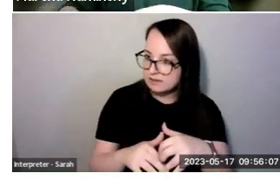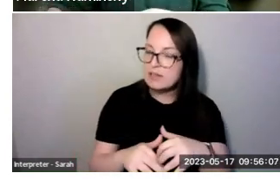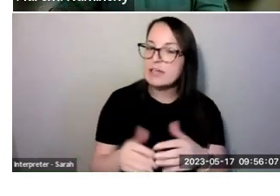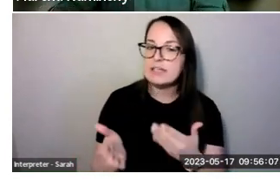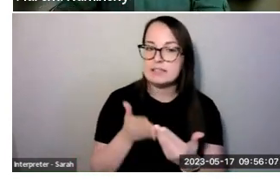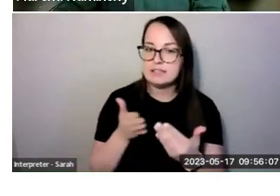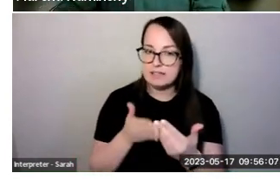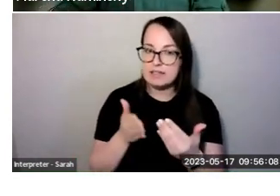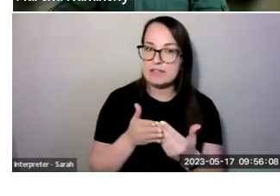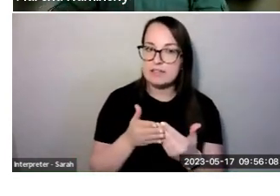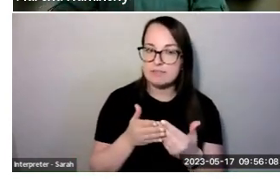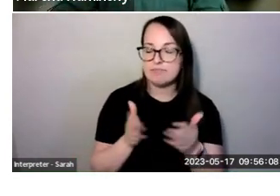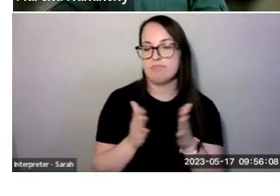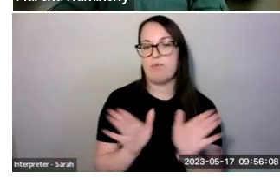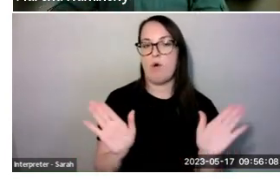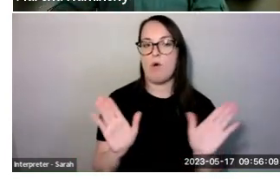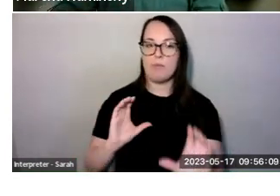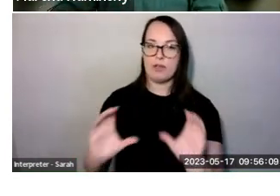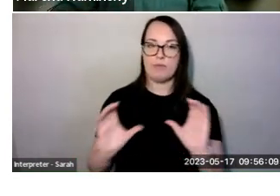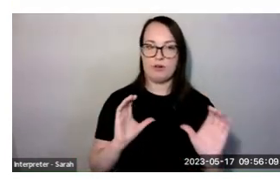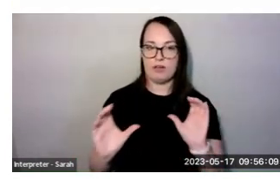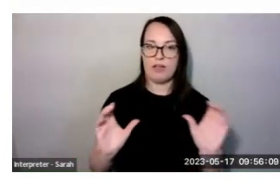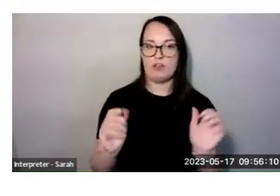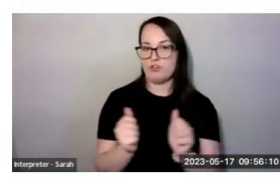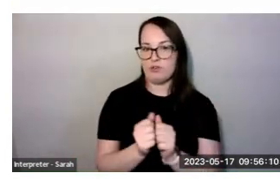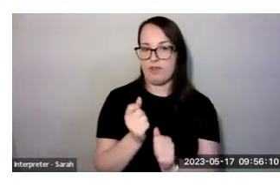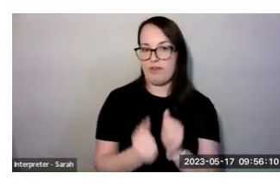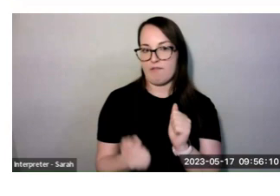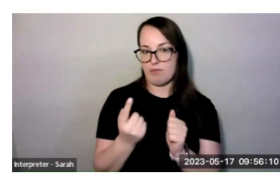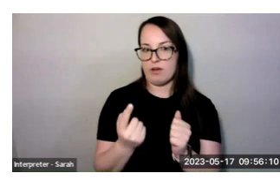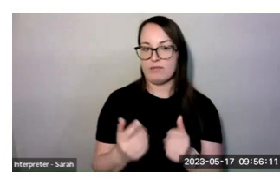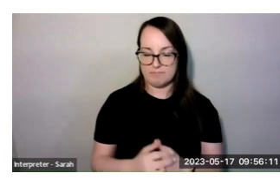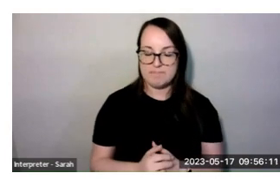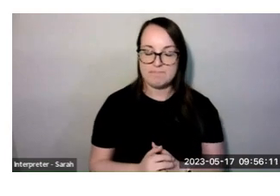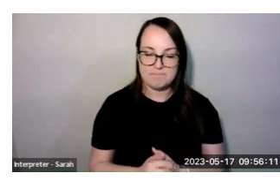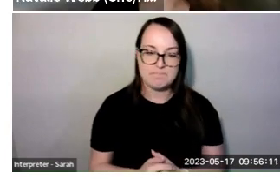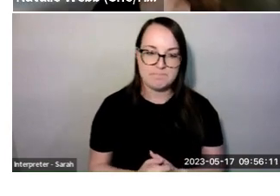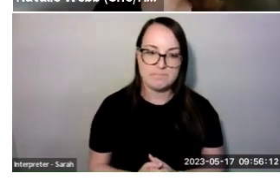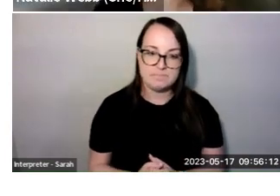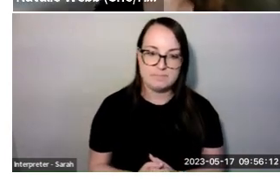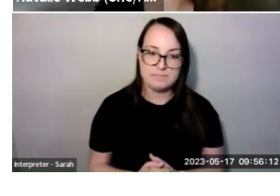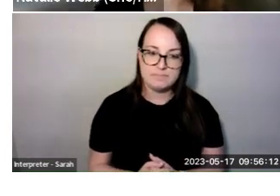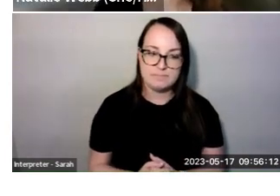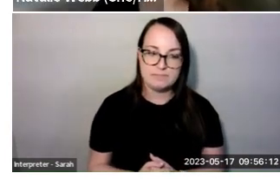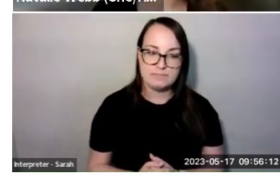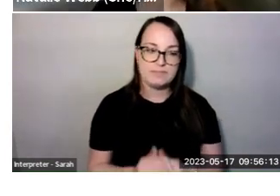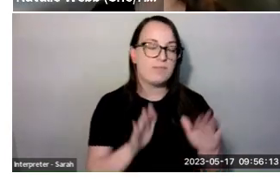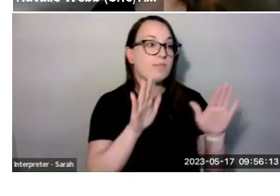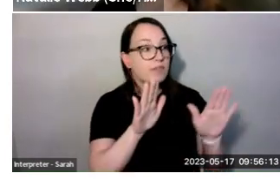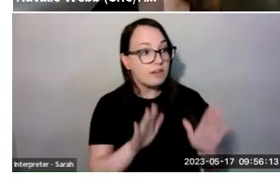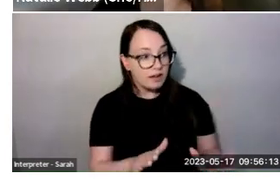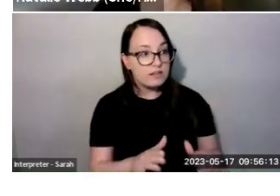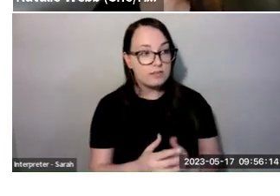This is what you do with that. It's simple. Easy. It provides open communication.